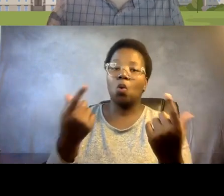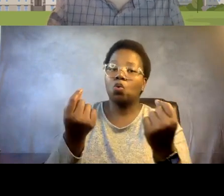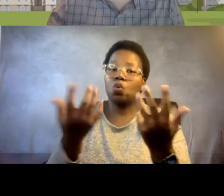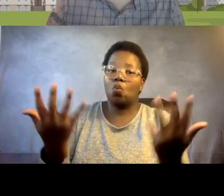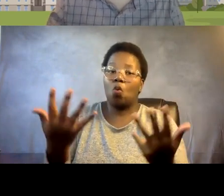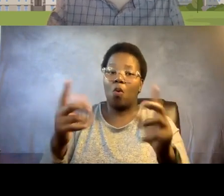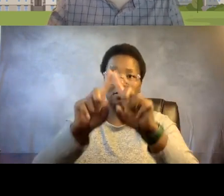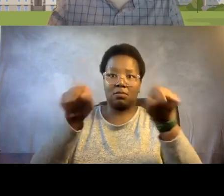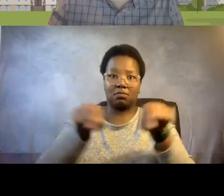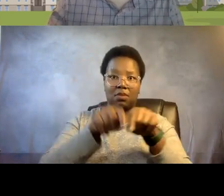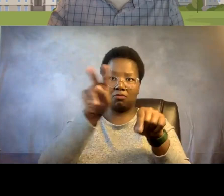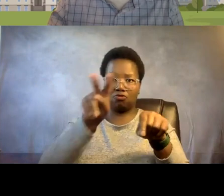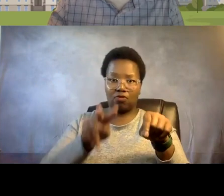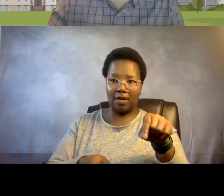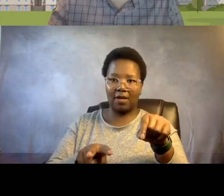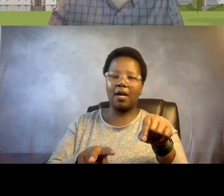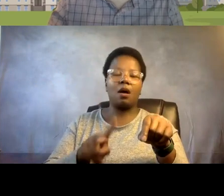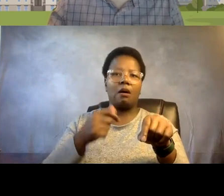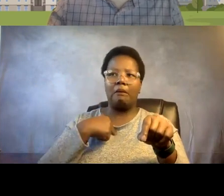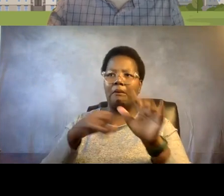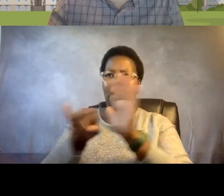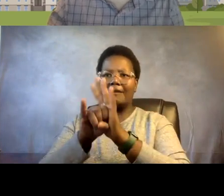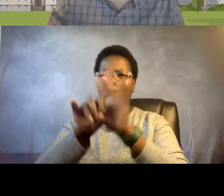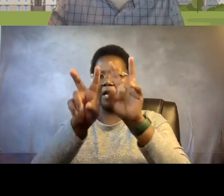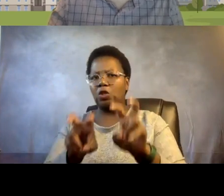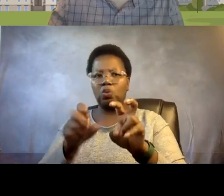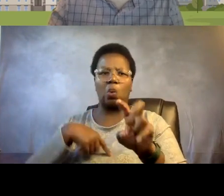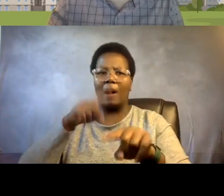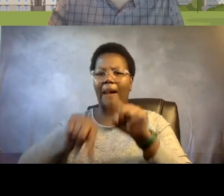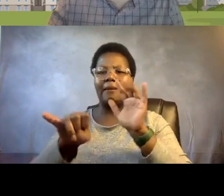you probably are gonna have difficulty identifying those issues. Yeah usually about 10 keyboard